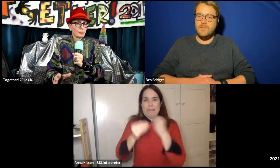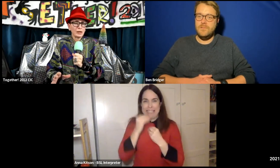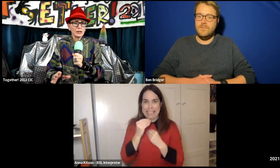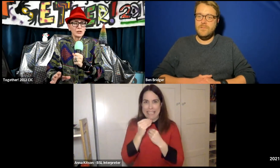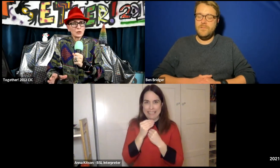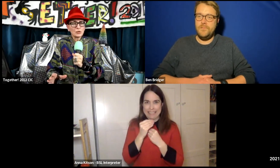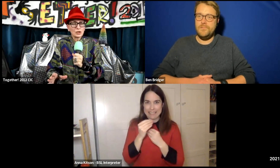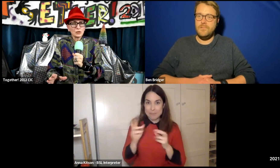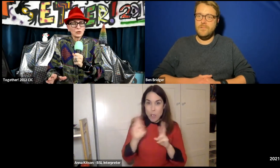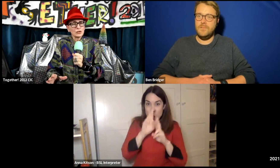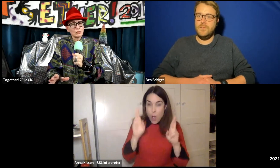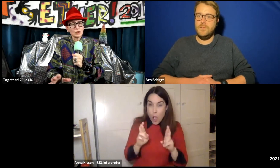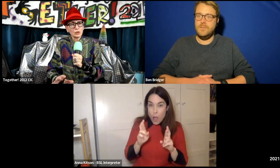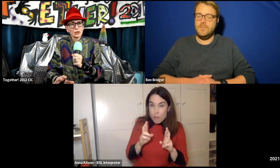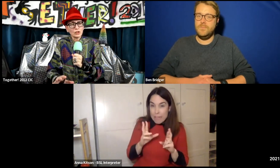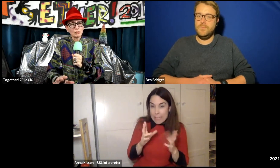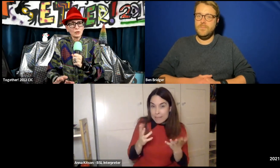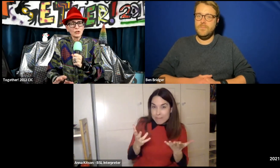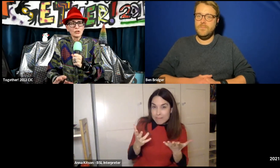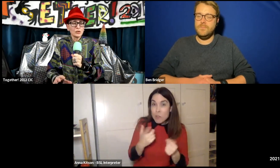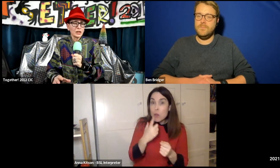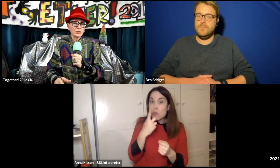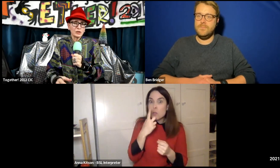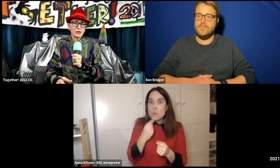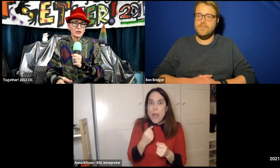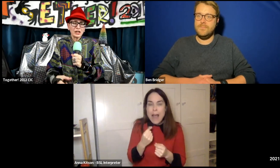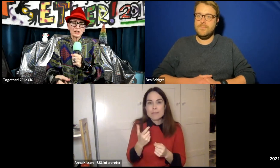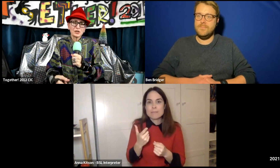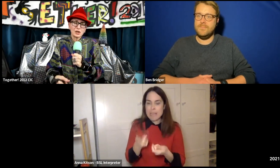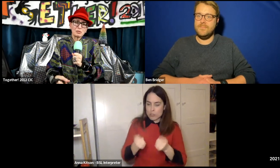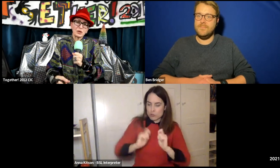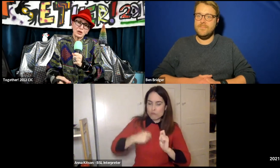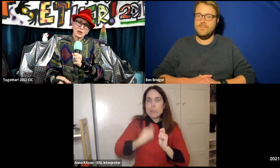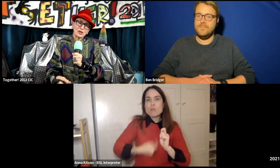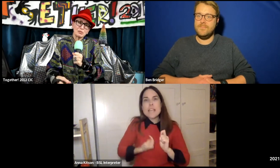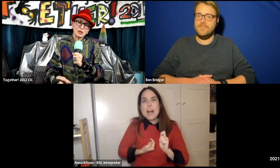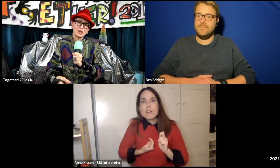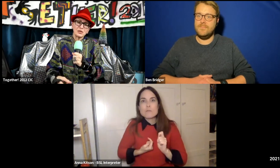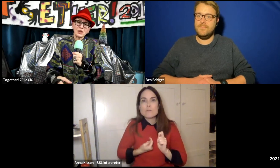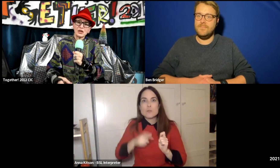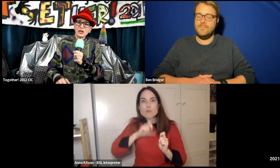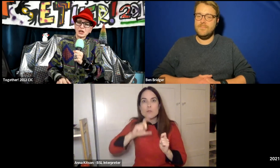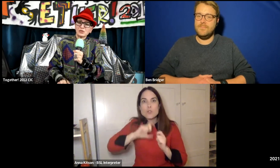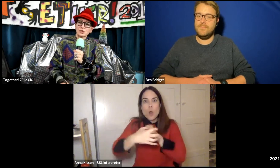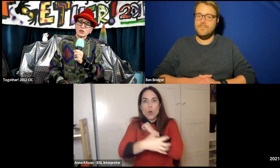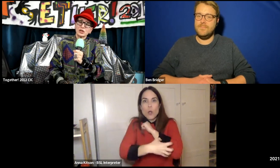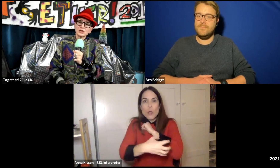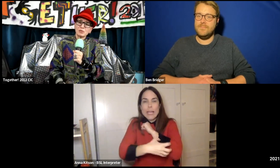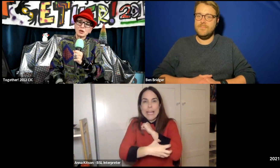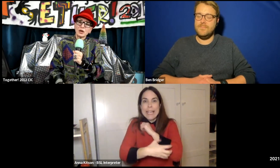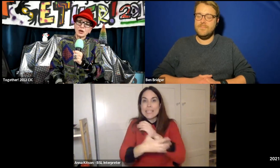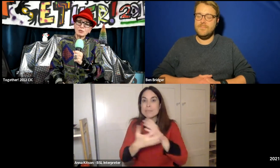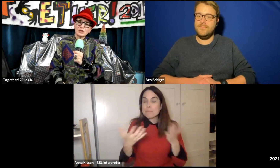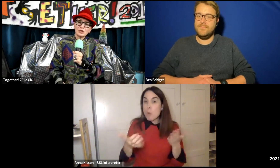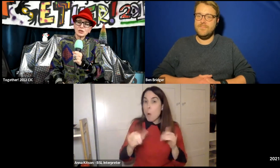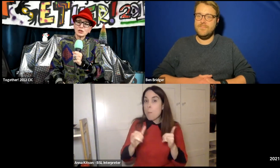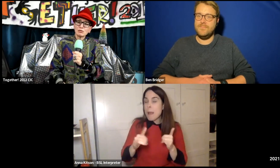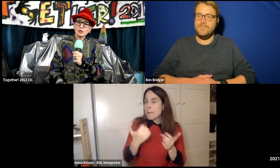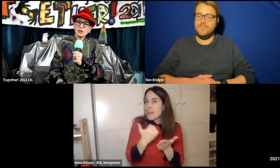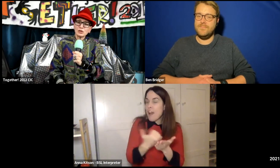can't indulge in chocolate chip cookies, have a great supper.